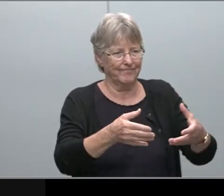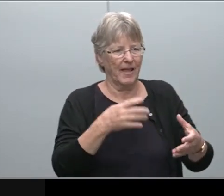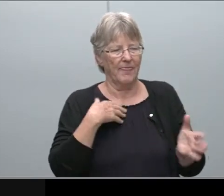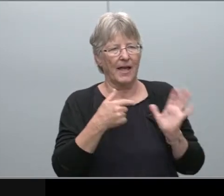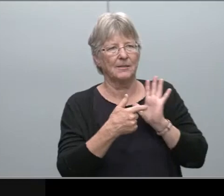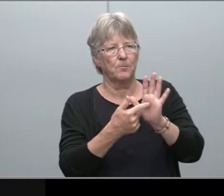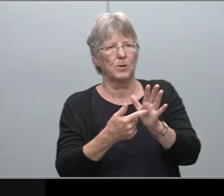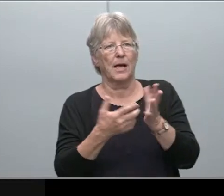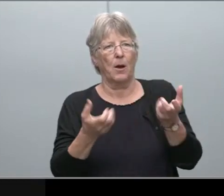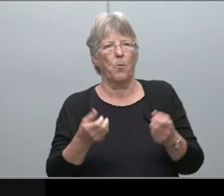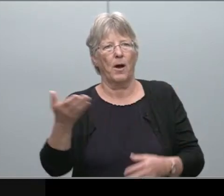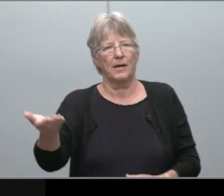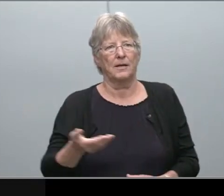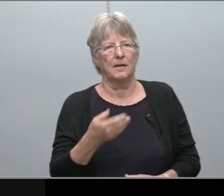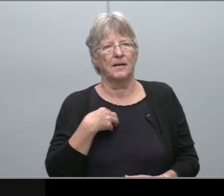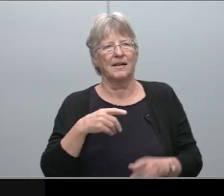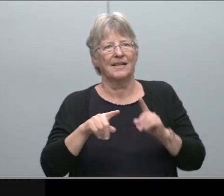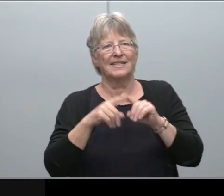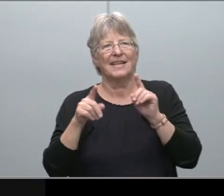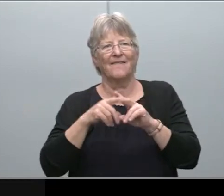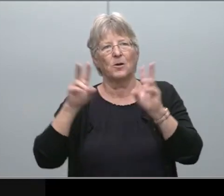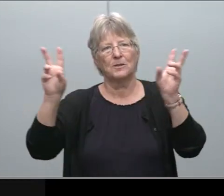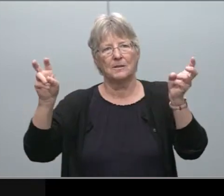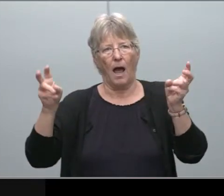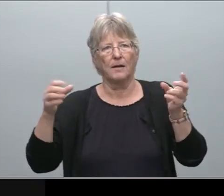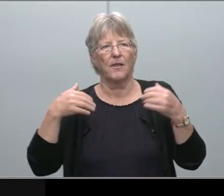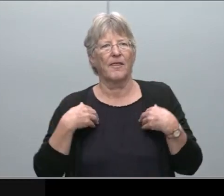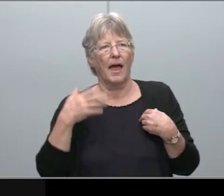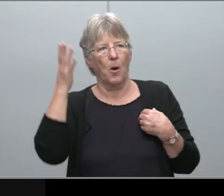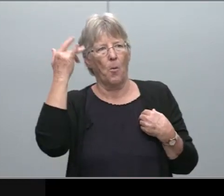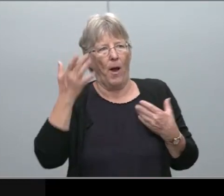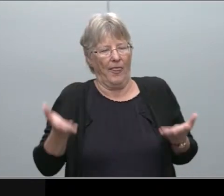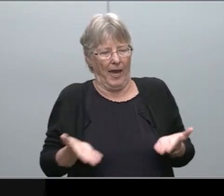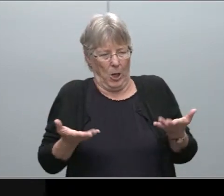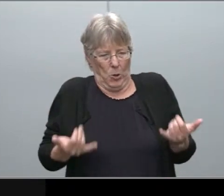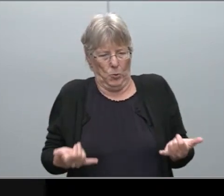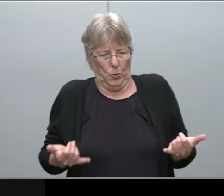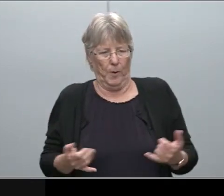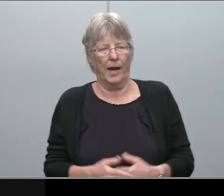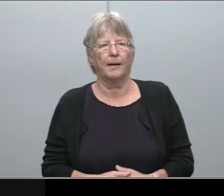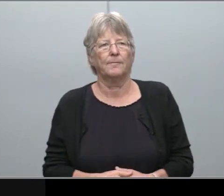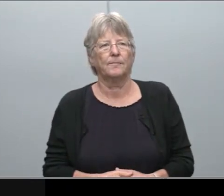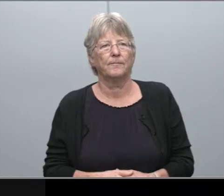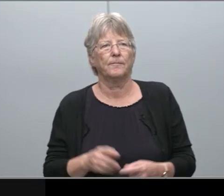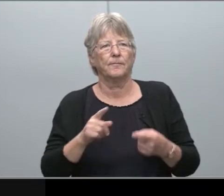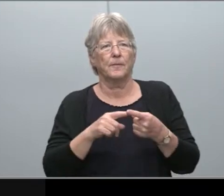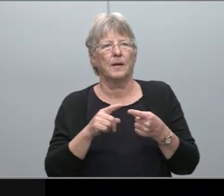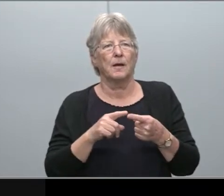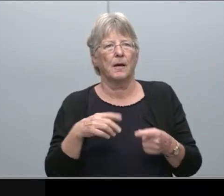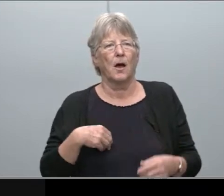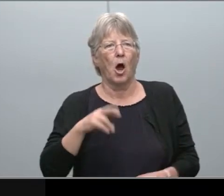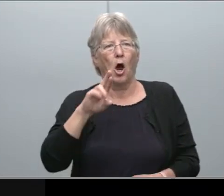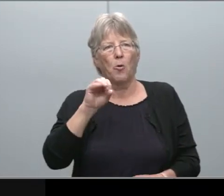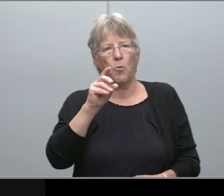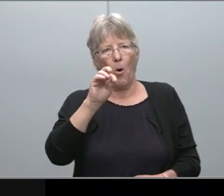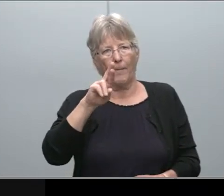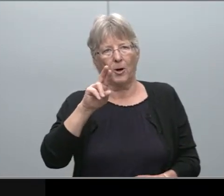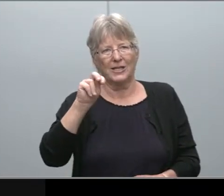So in order for us to be efficient and effective and make sure that all voices are heard, we want to share with you some norms that have worked nicely